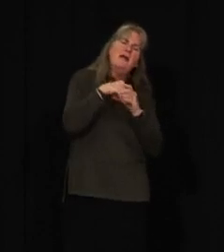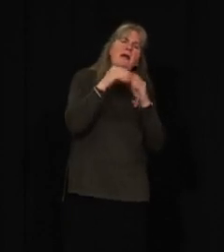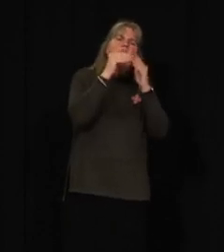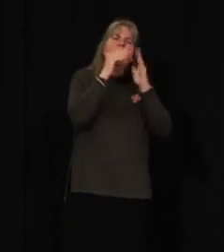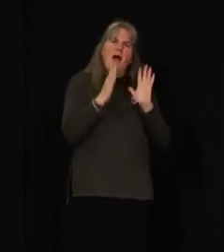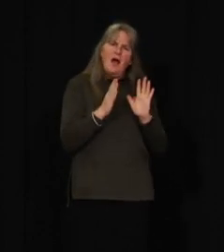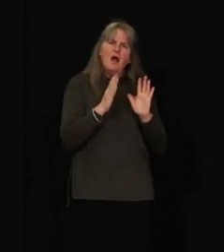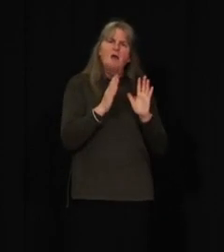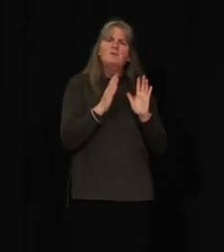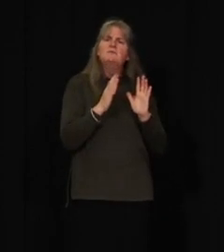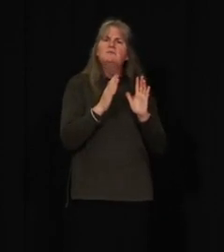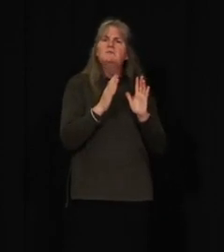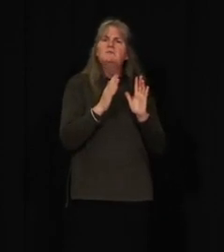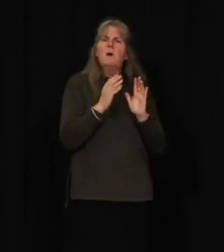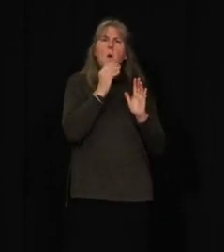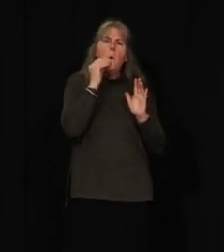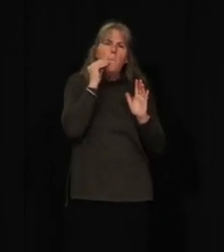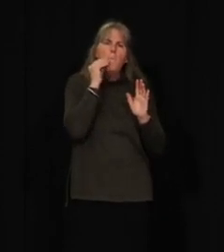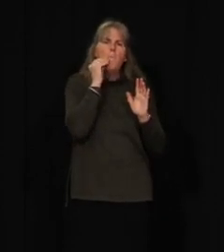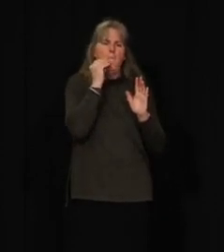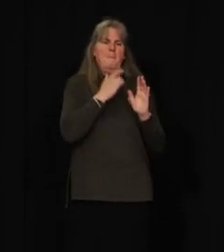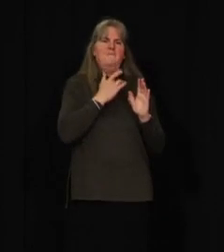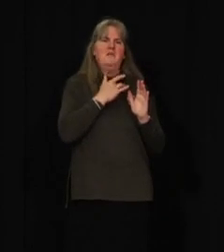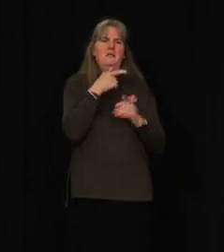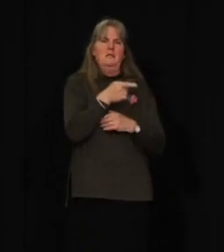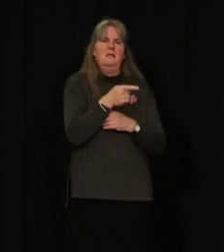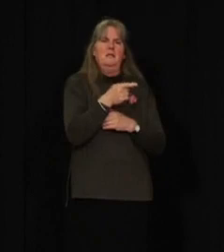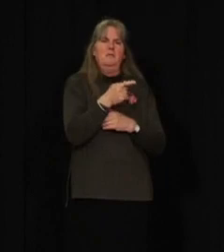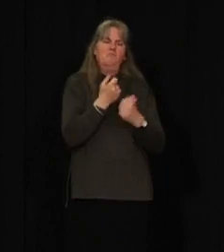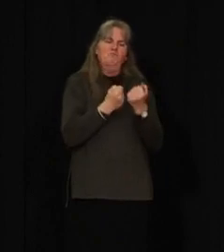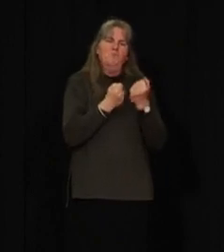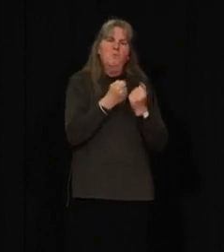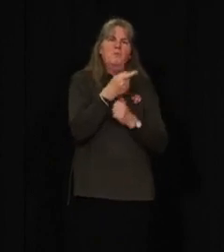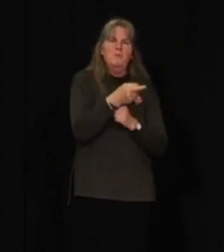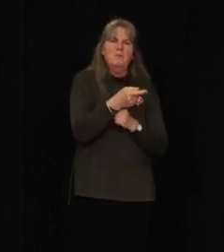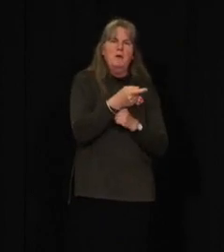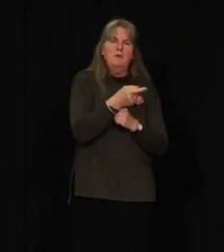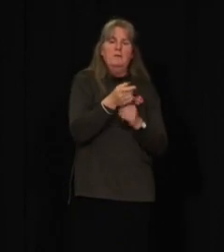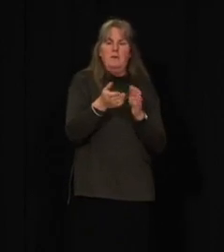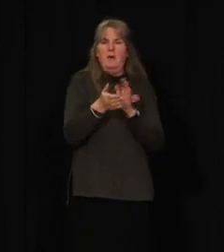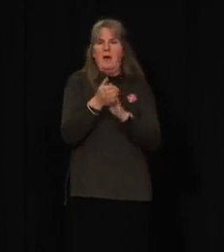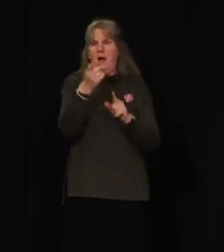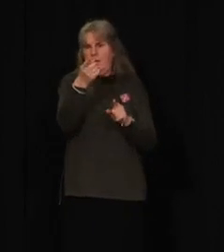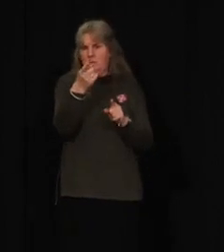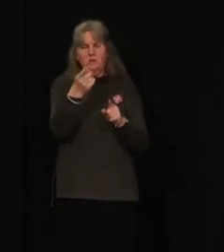the domestic household concept. We are really asking Yukoners to